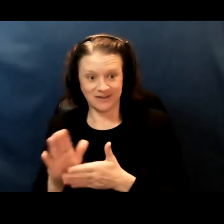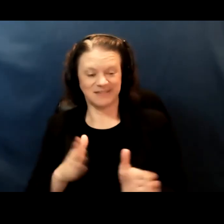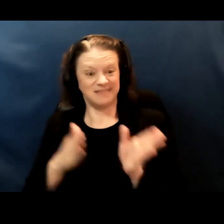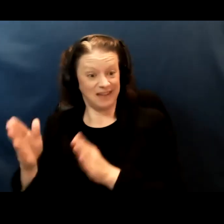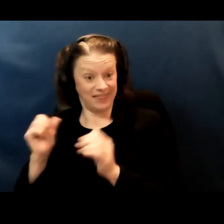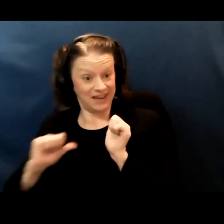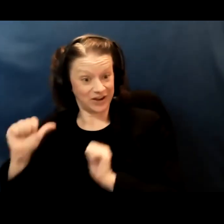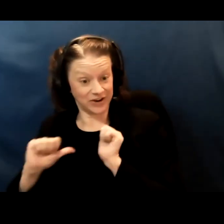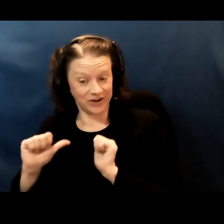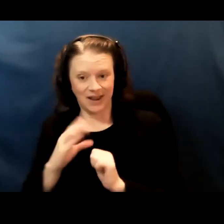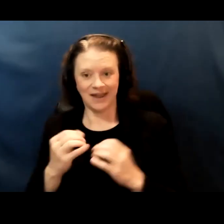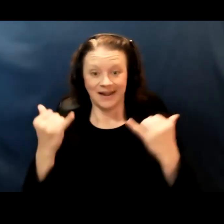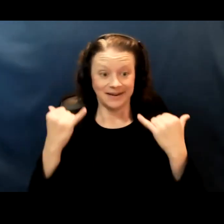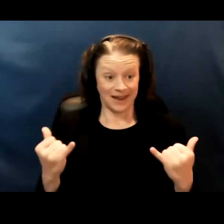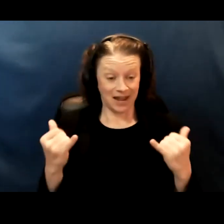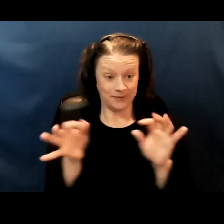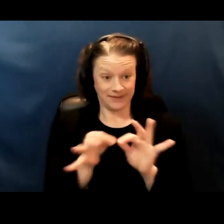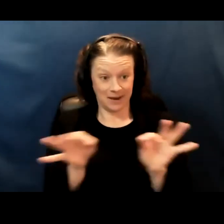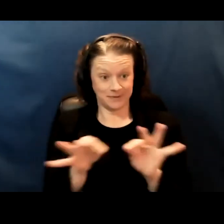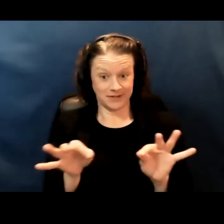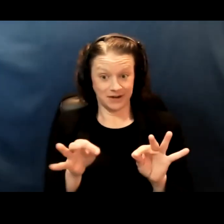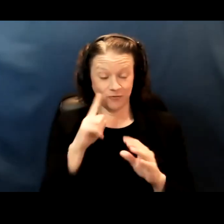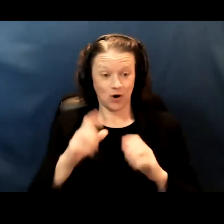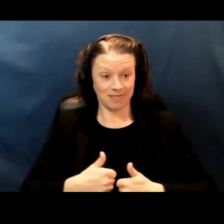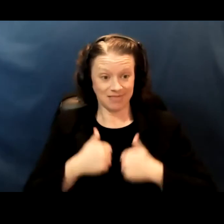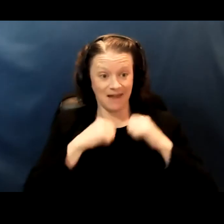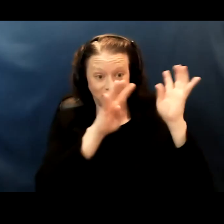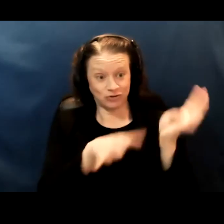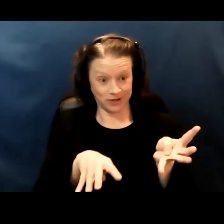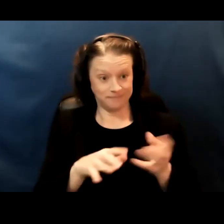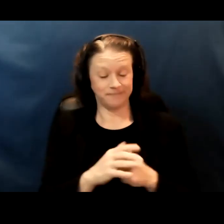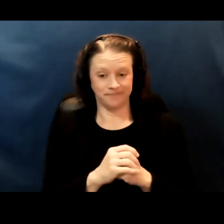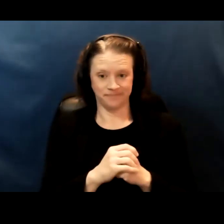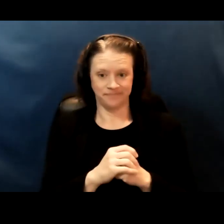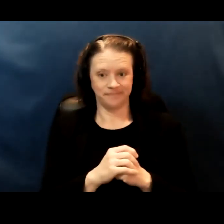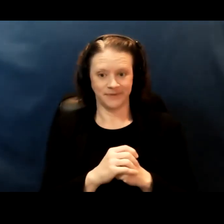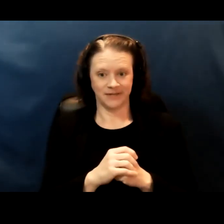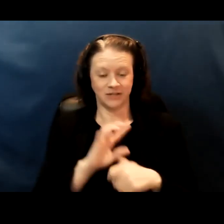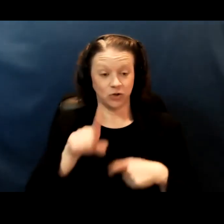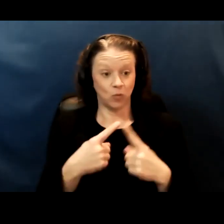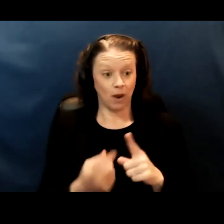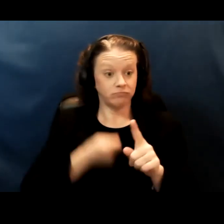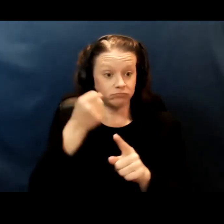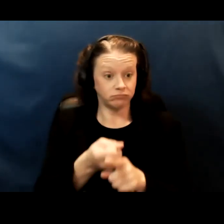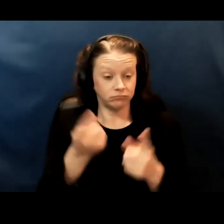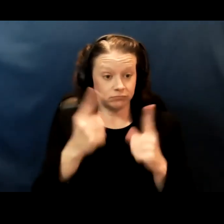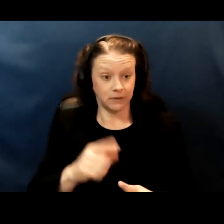now it's captioning for livestreamed events. So then the pandemic started and I got to